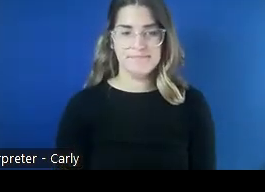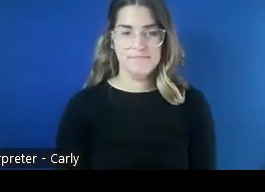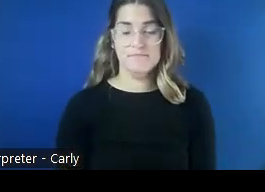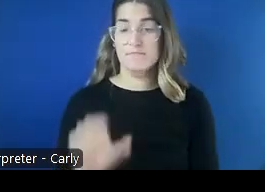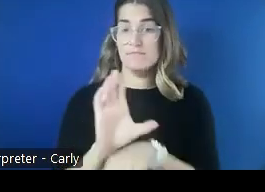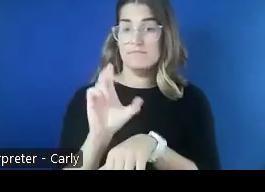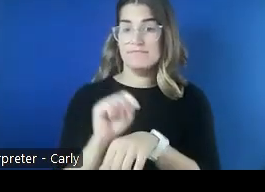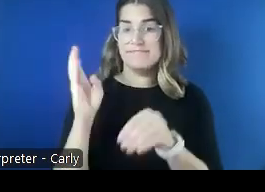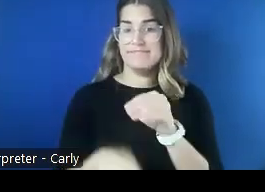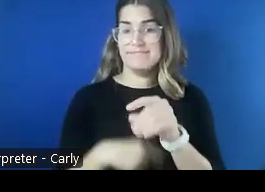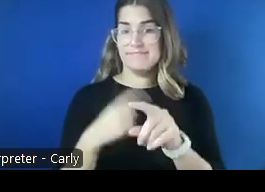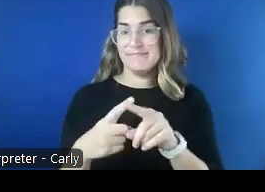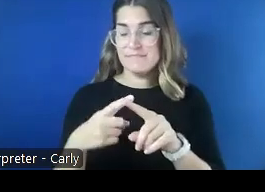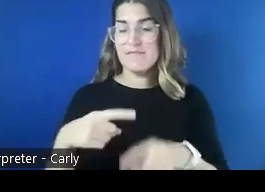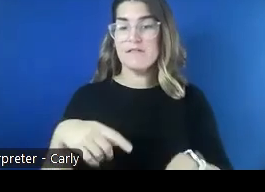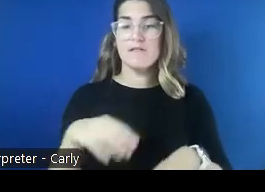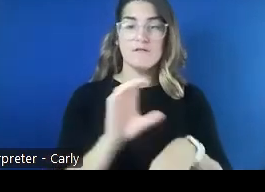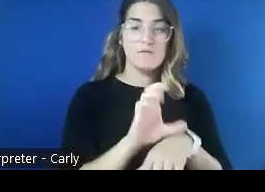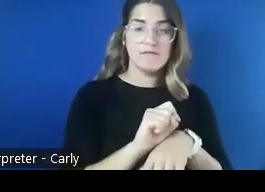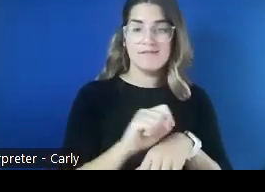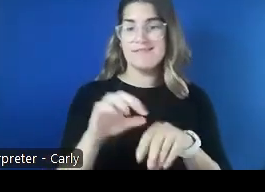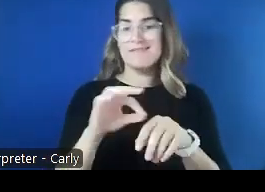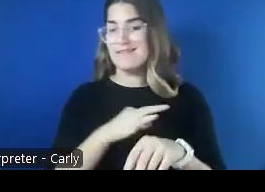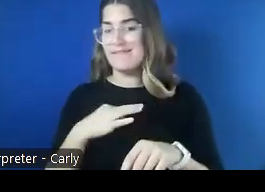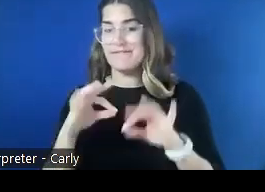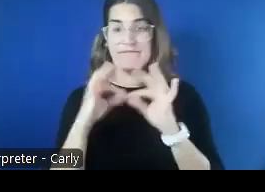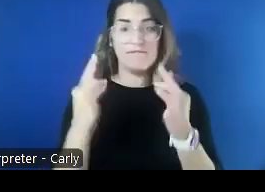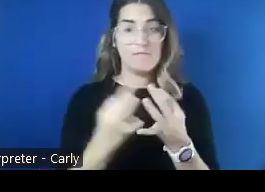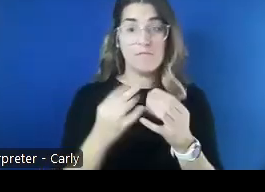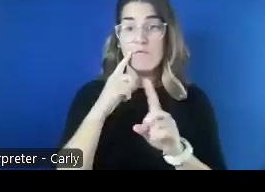Consultants staff and families all agreed that the goals for consultation have been achieved so